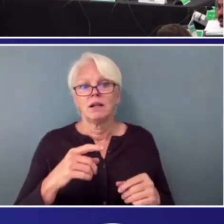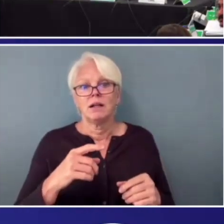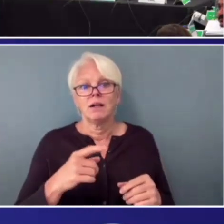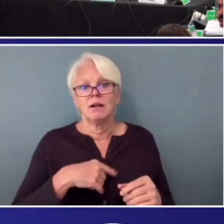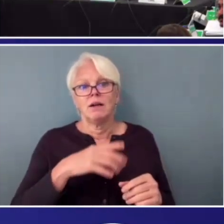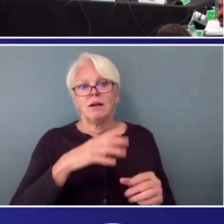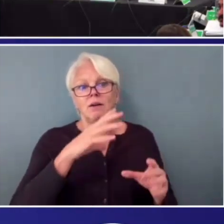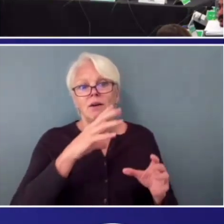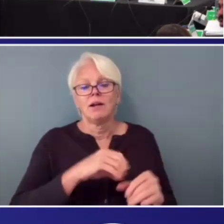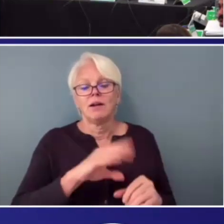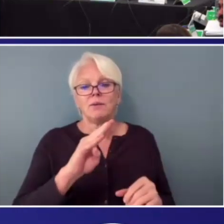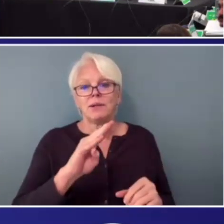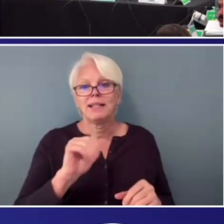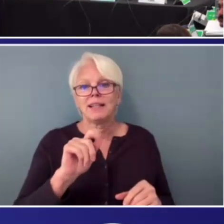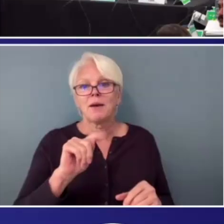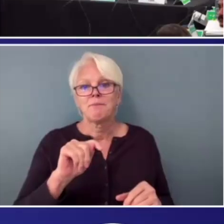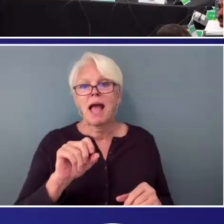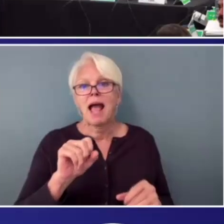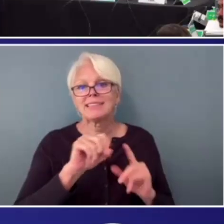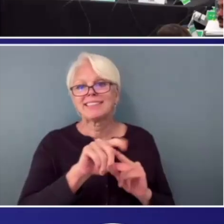Received on or before.